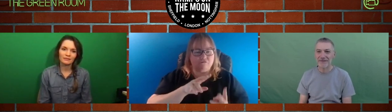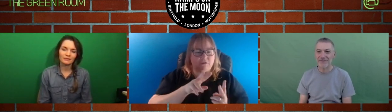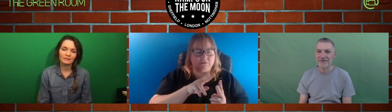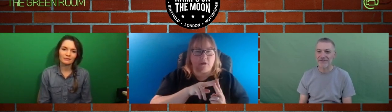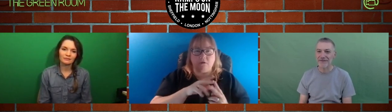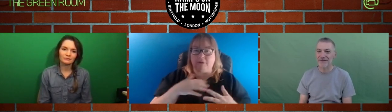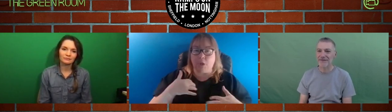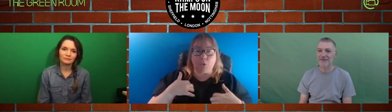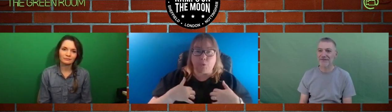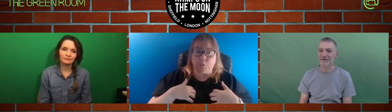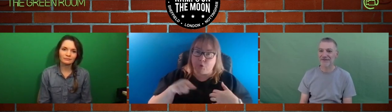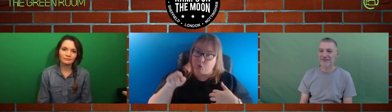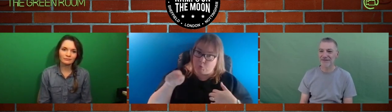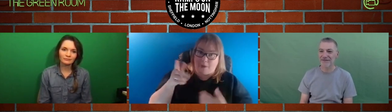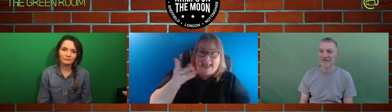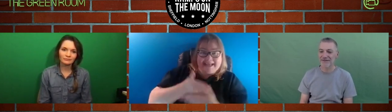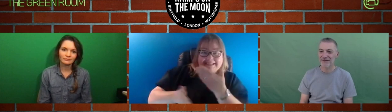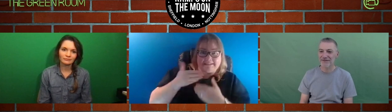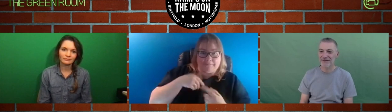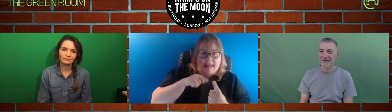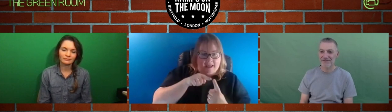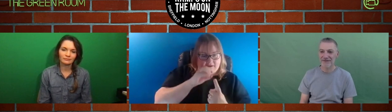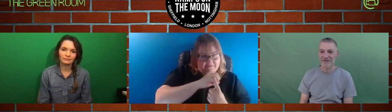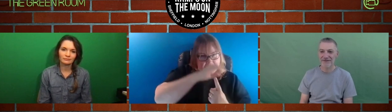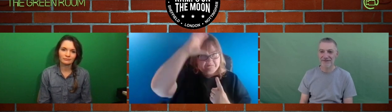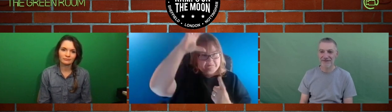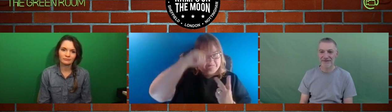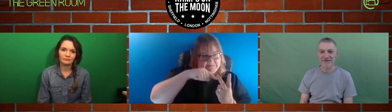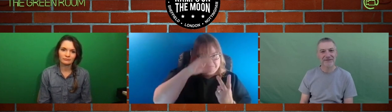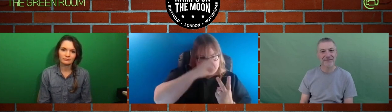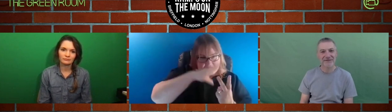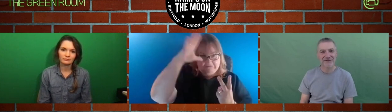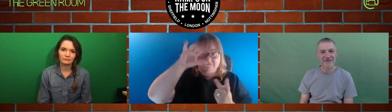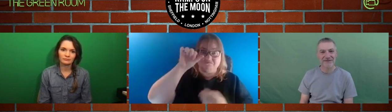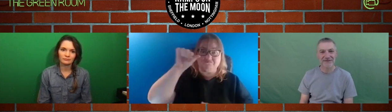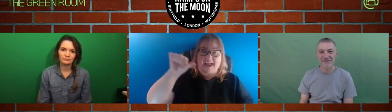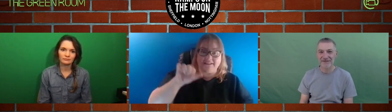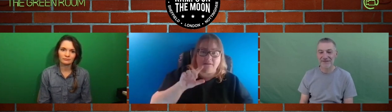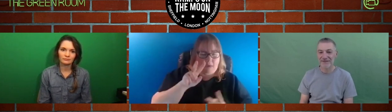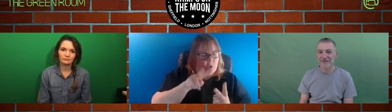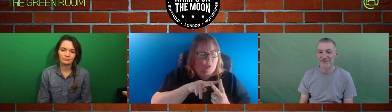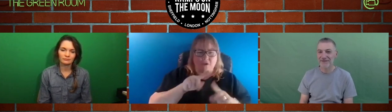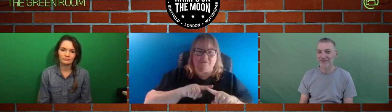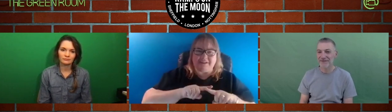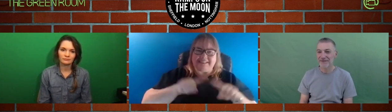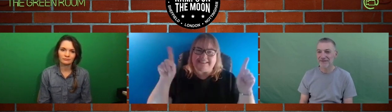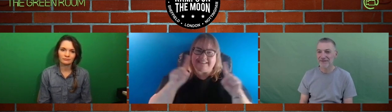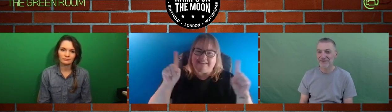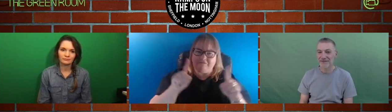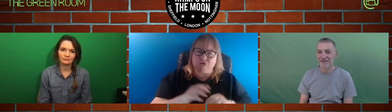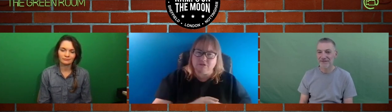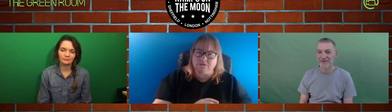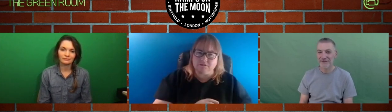of those characters are so perfect and they're so different from each other aren't they, those two characters. They couldn't be more different. Takes a good